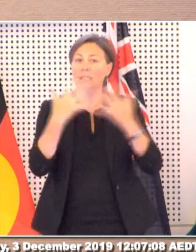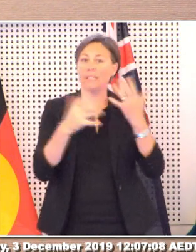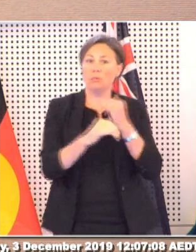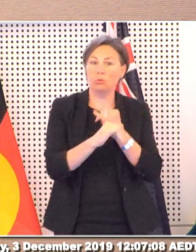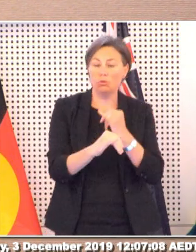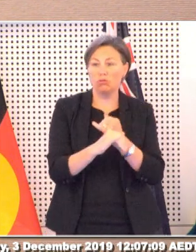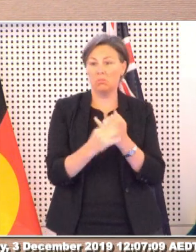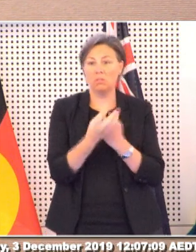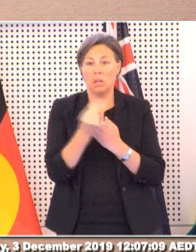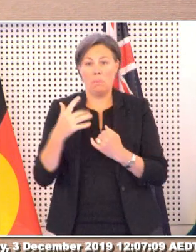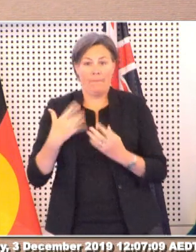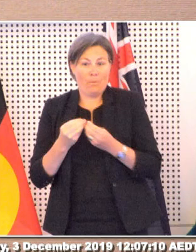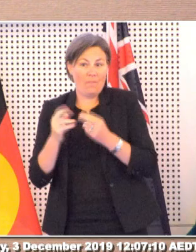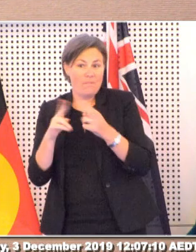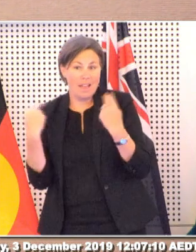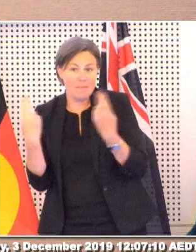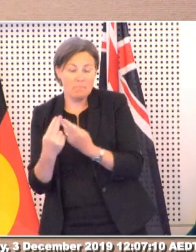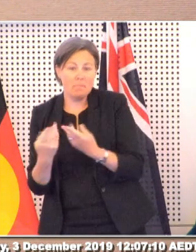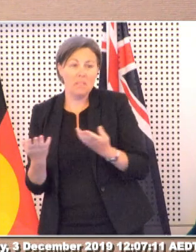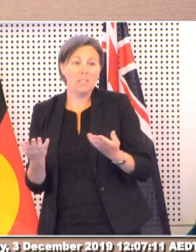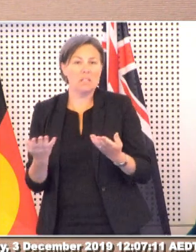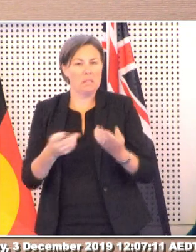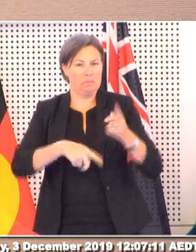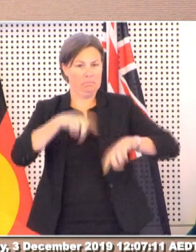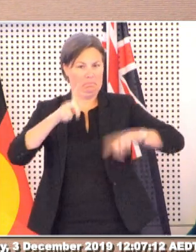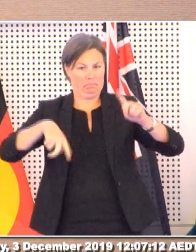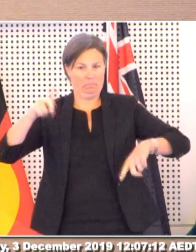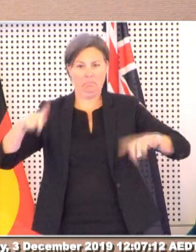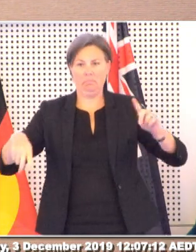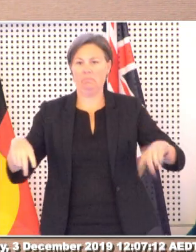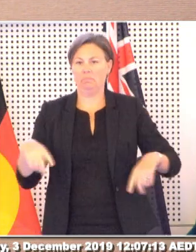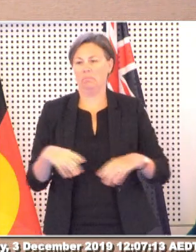homes, innovative small-scale